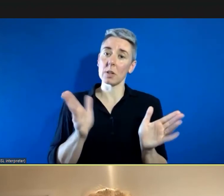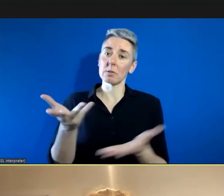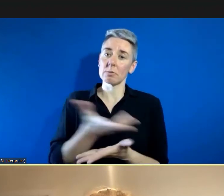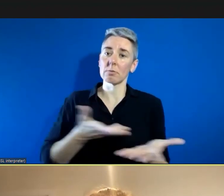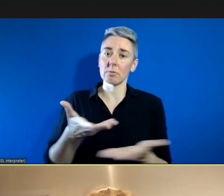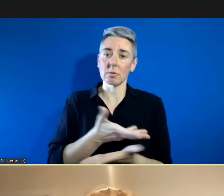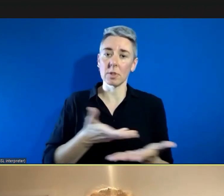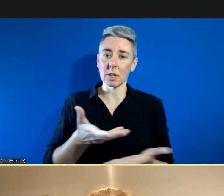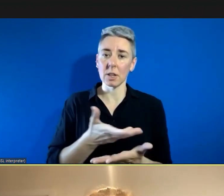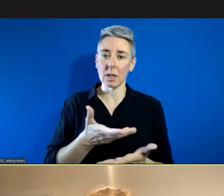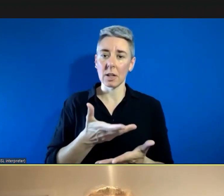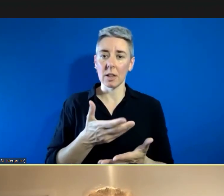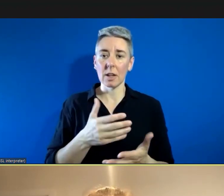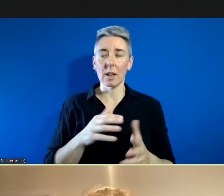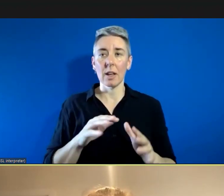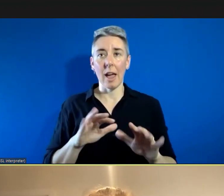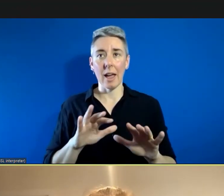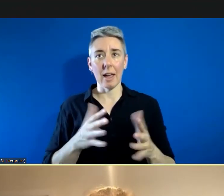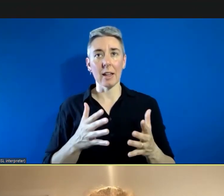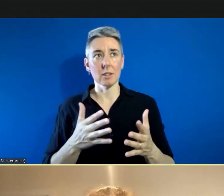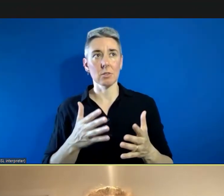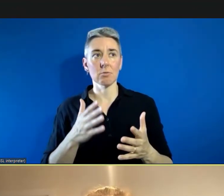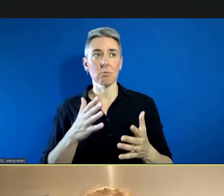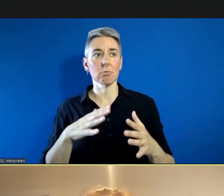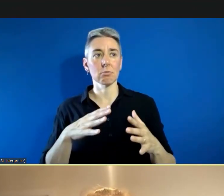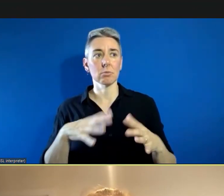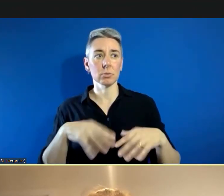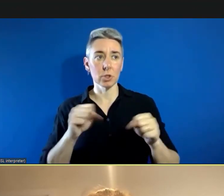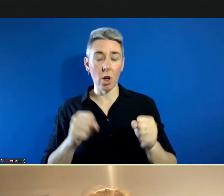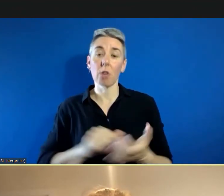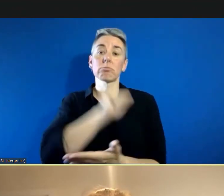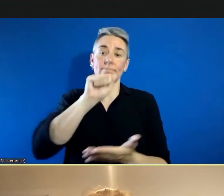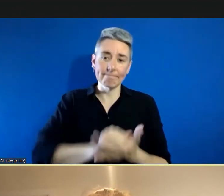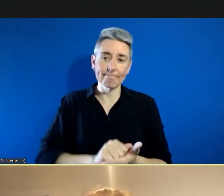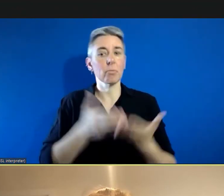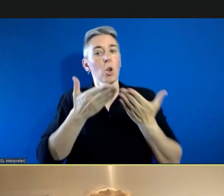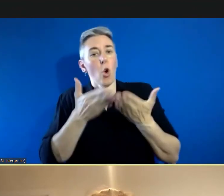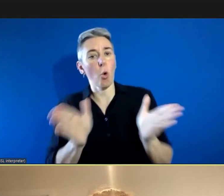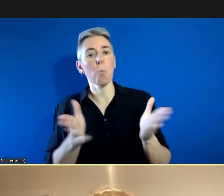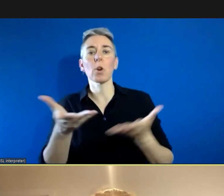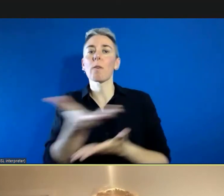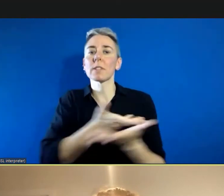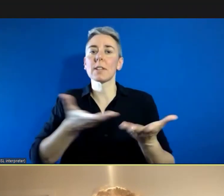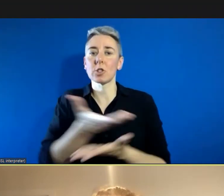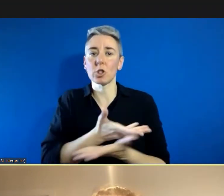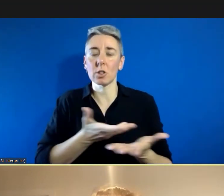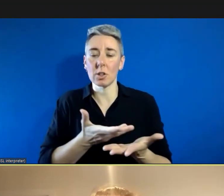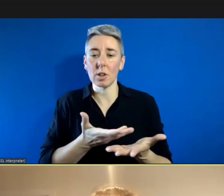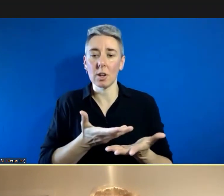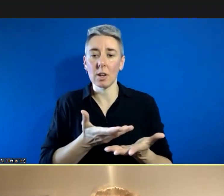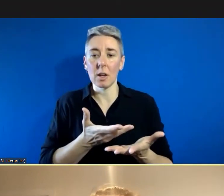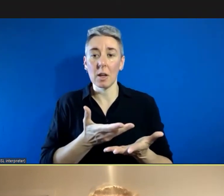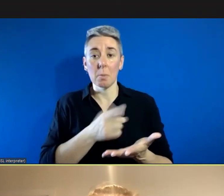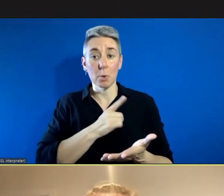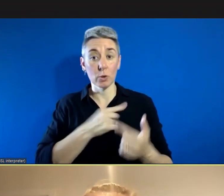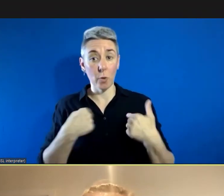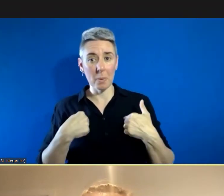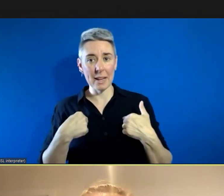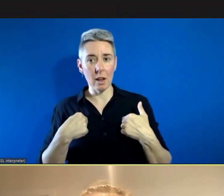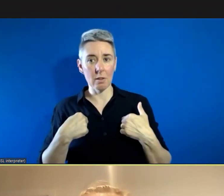Starting a real open conversation, because as I say, for me, I didn't know what it was